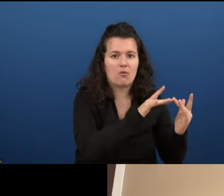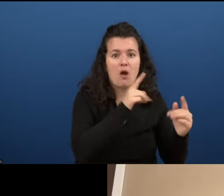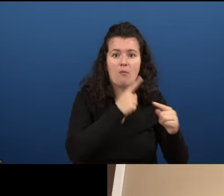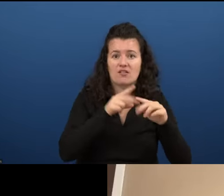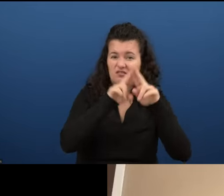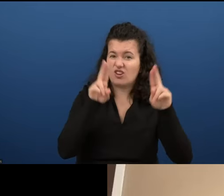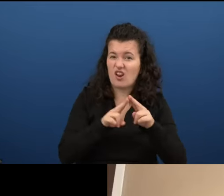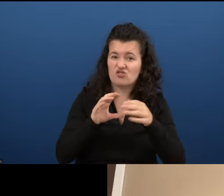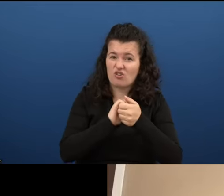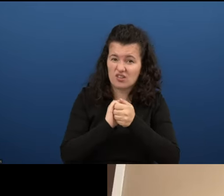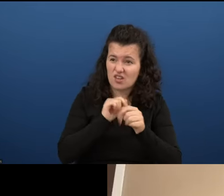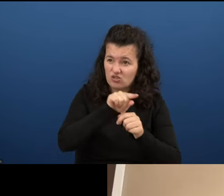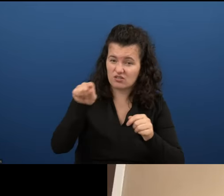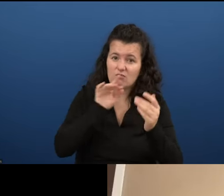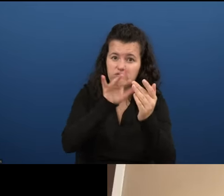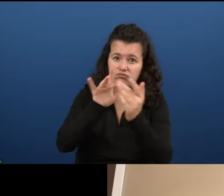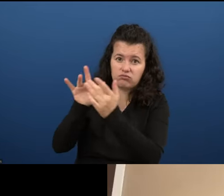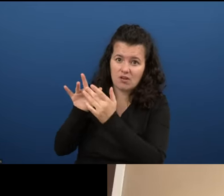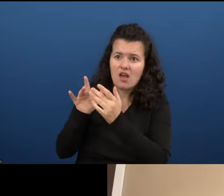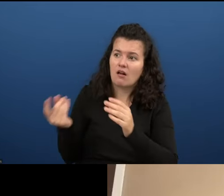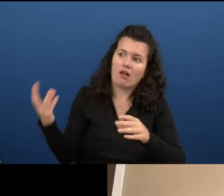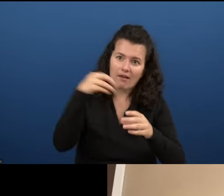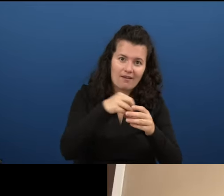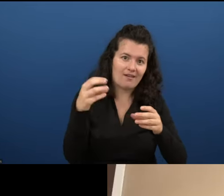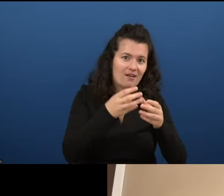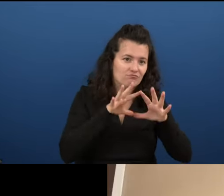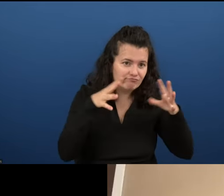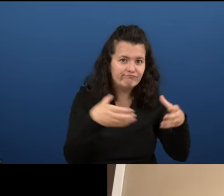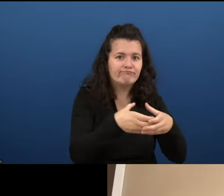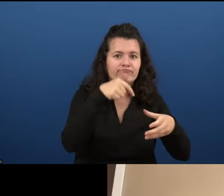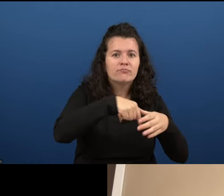with us the key insights, or takeaways from this workshop.